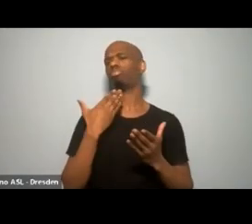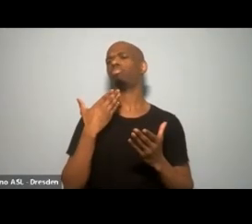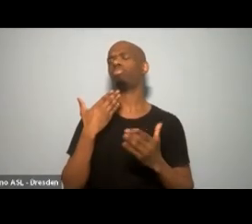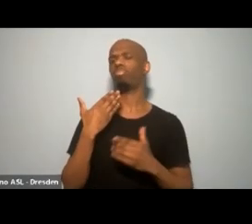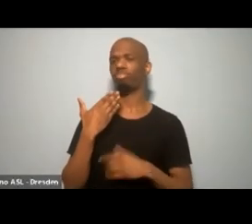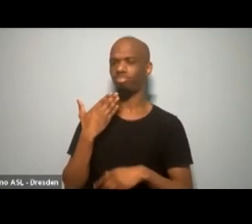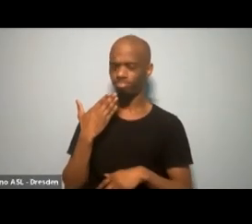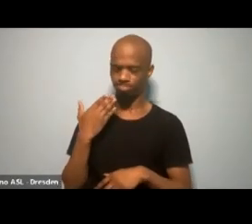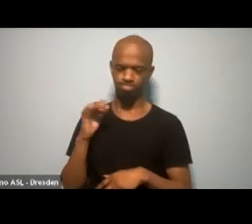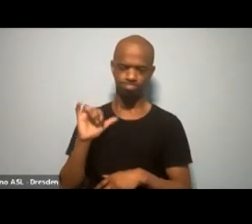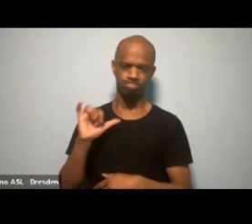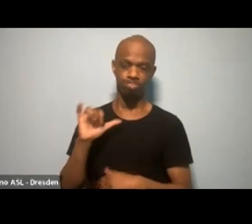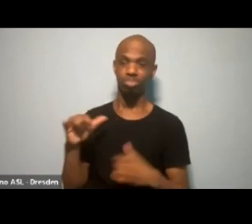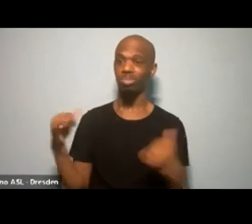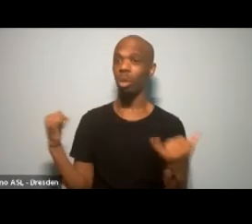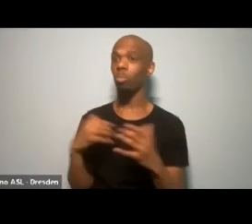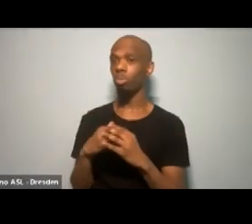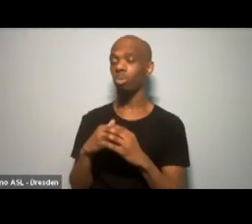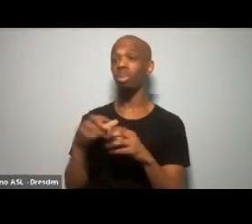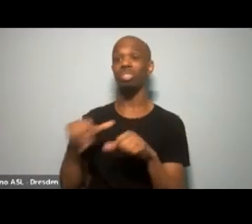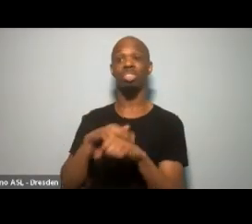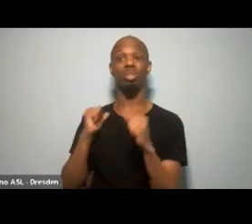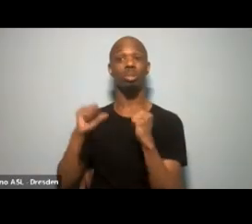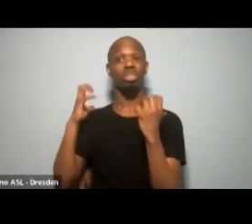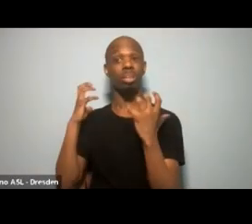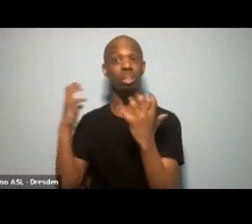that foreign dignitaries, mission staff,